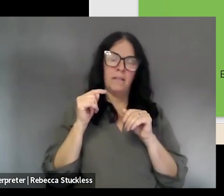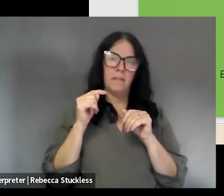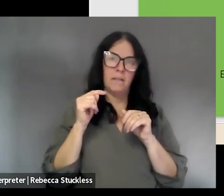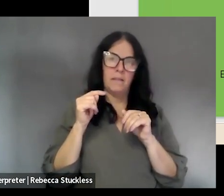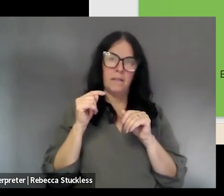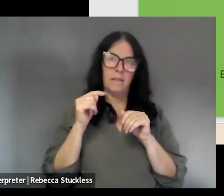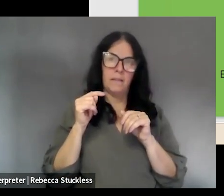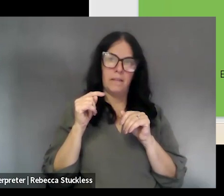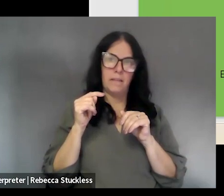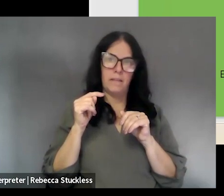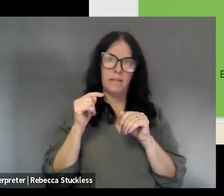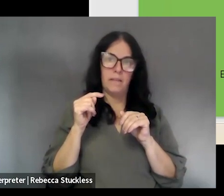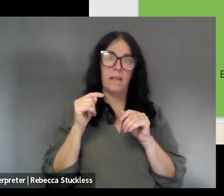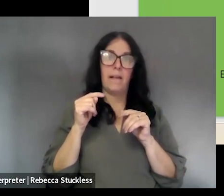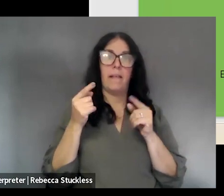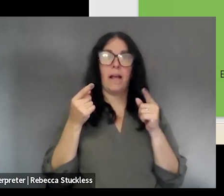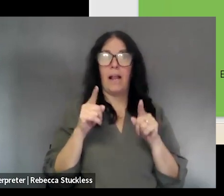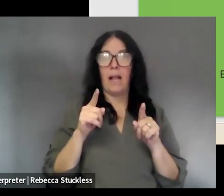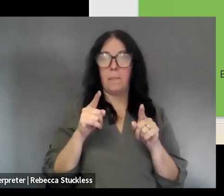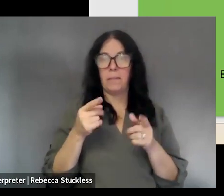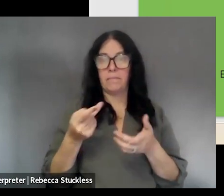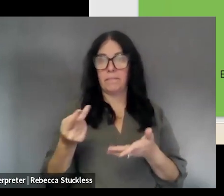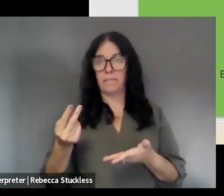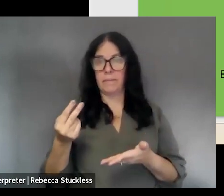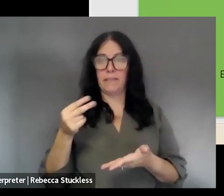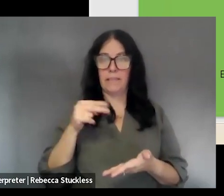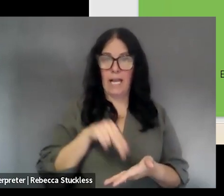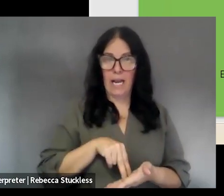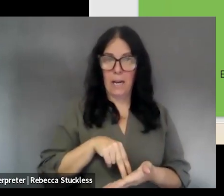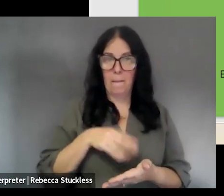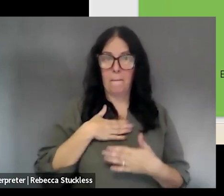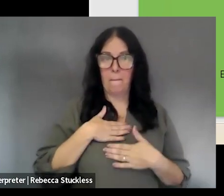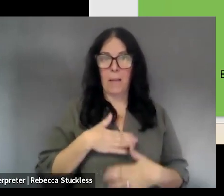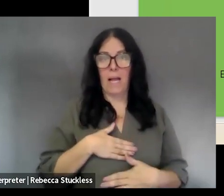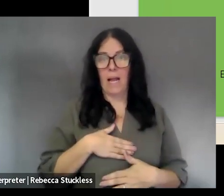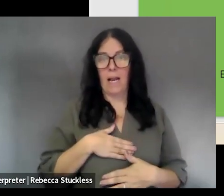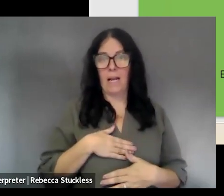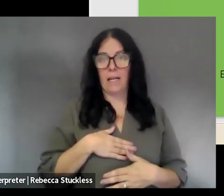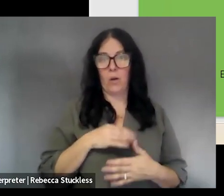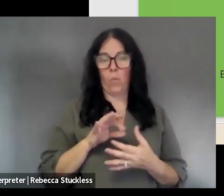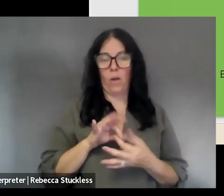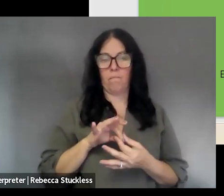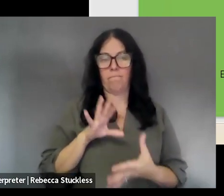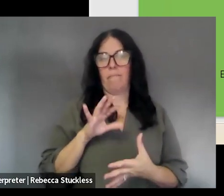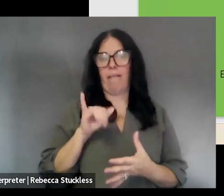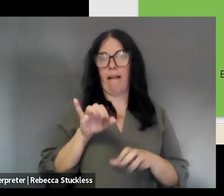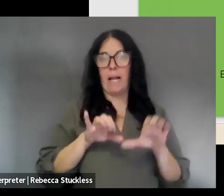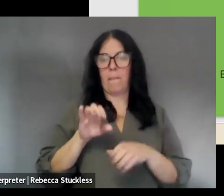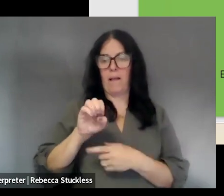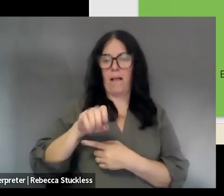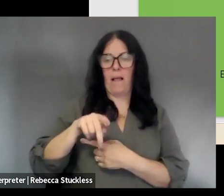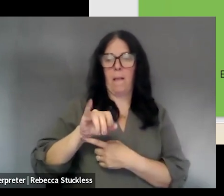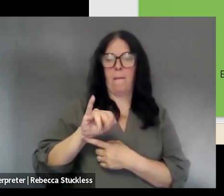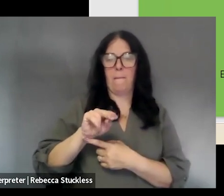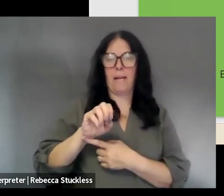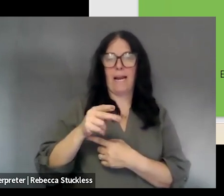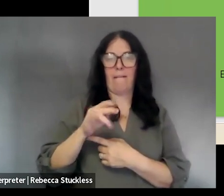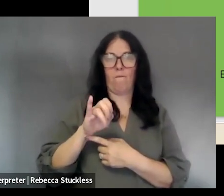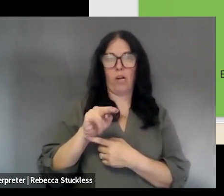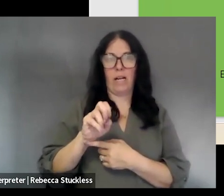somebody stands up and our body releases that epinephrine and that lack of oxygen